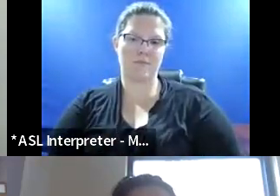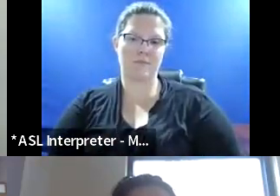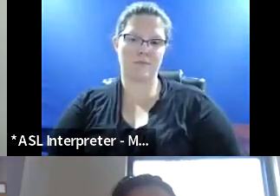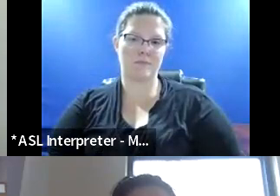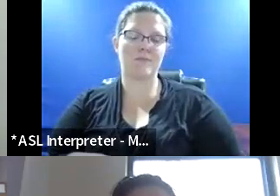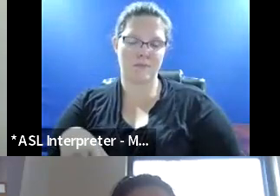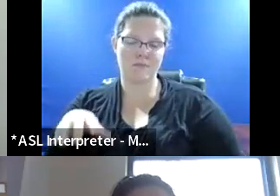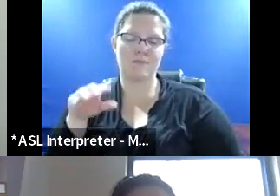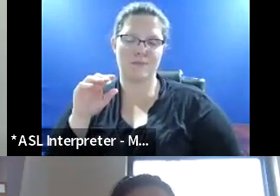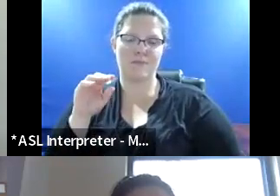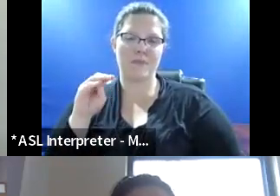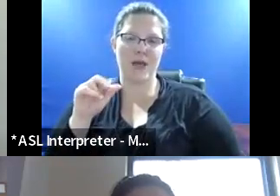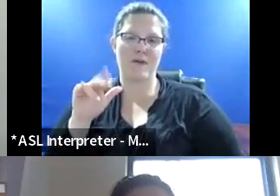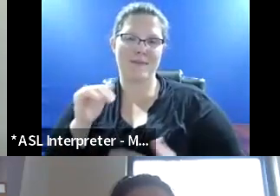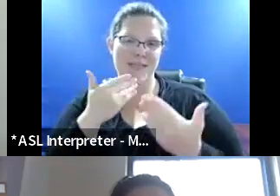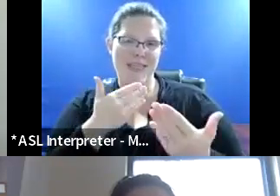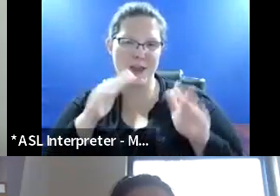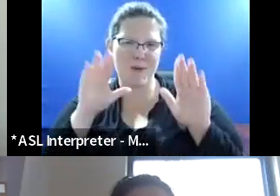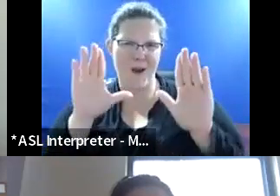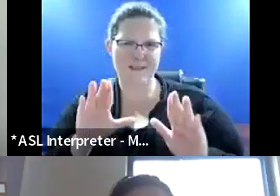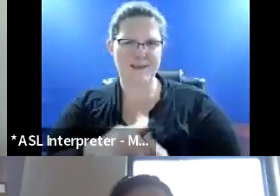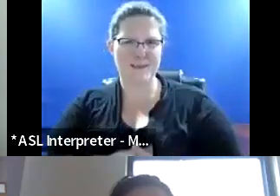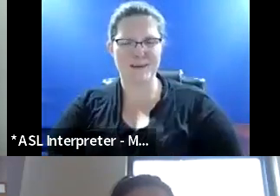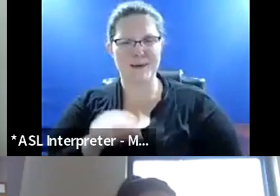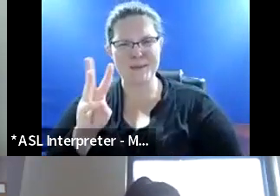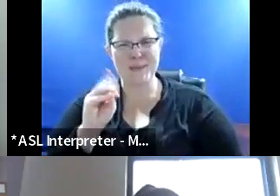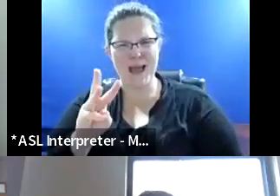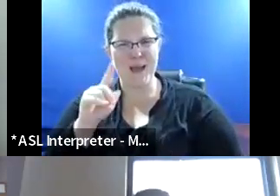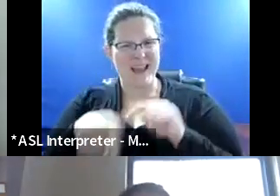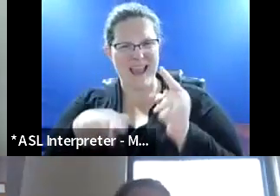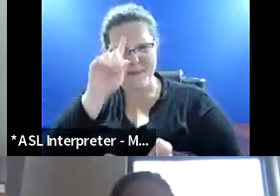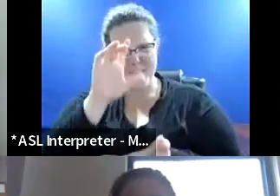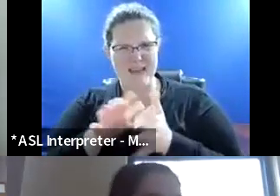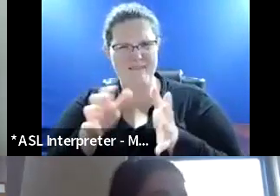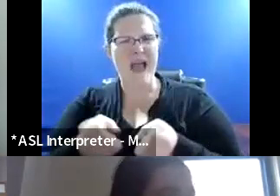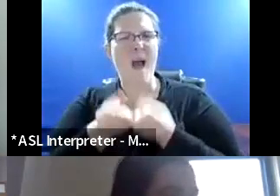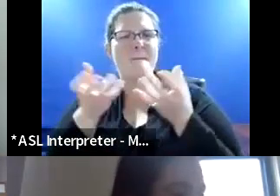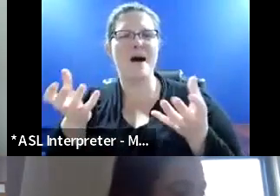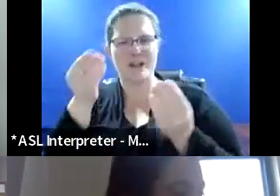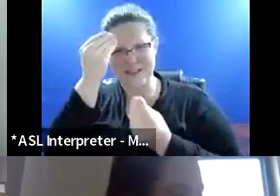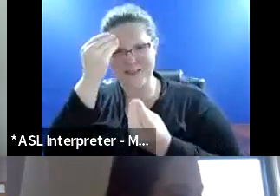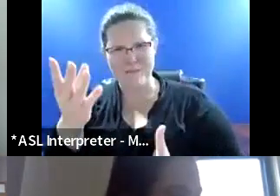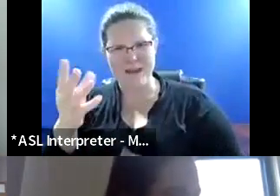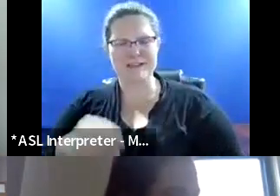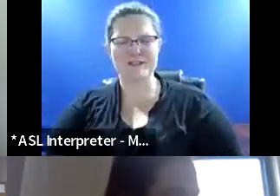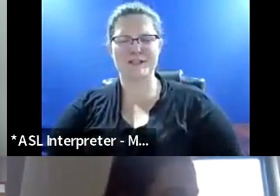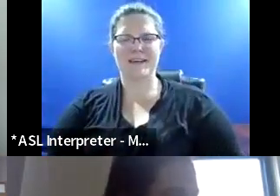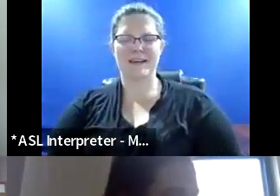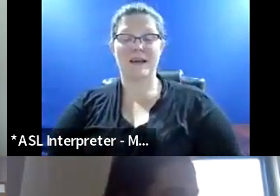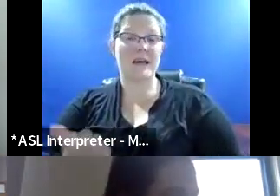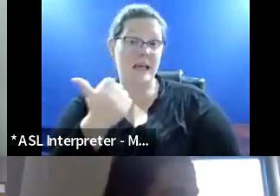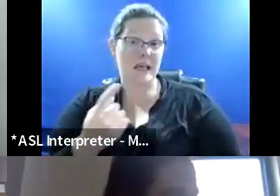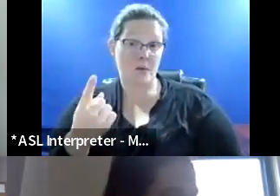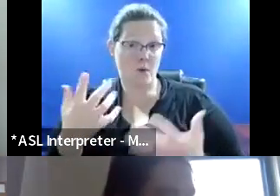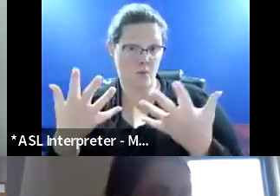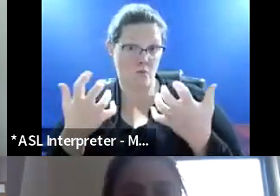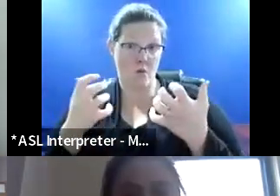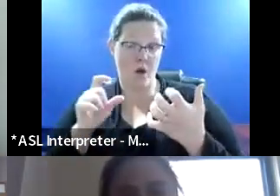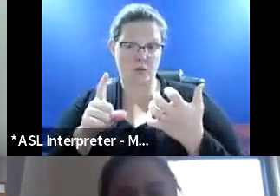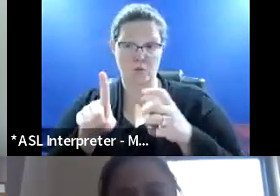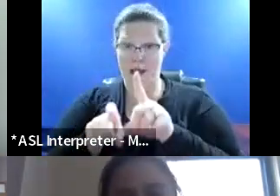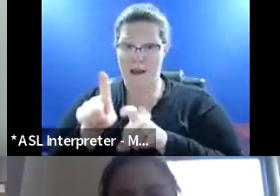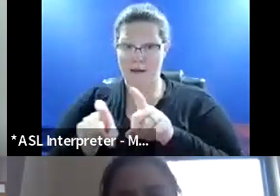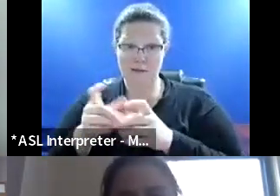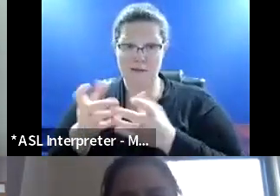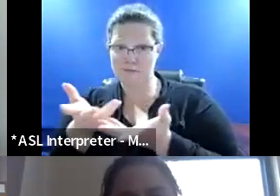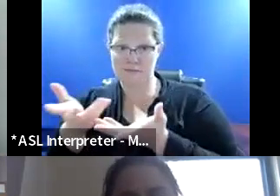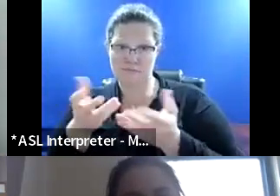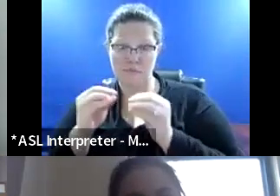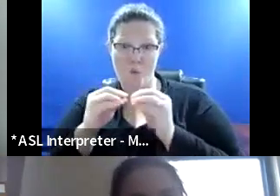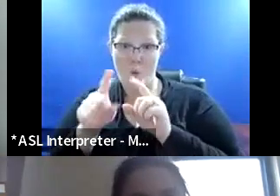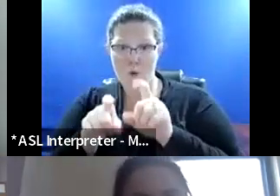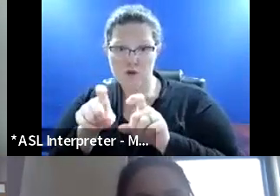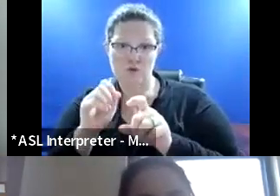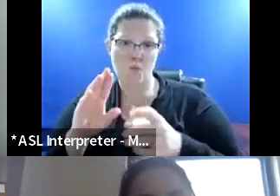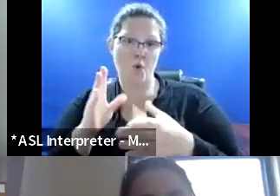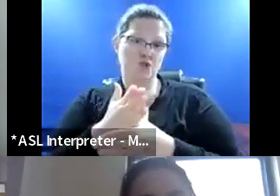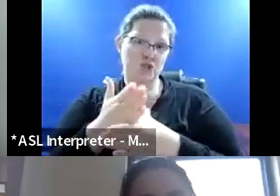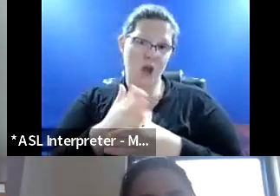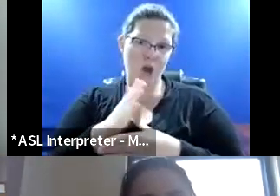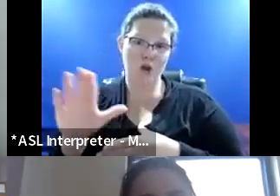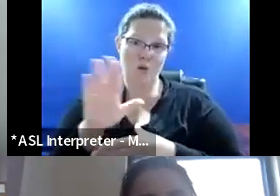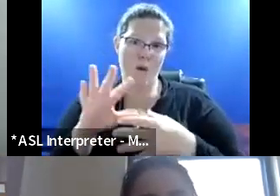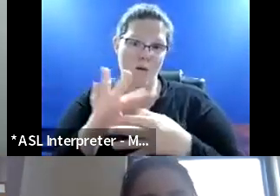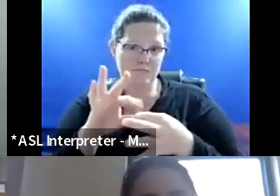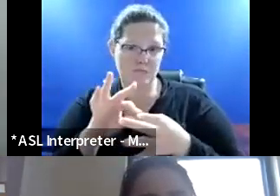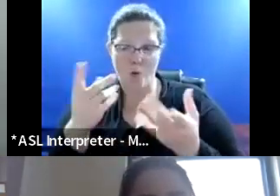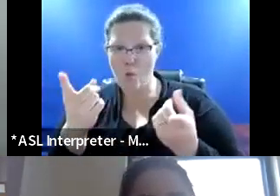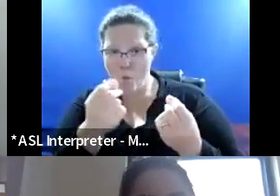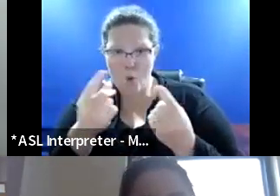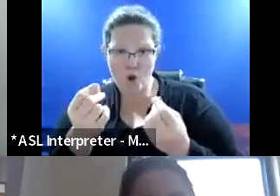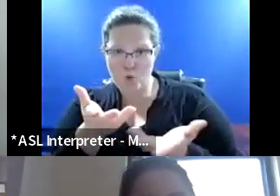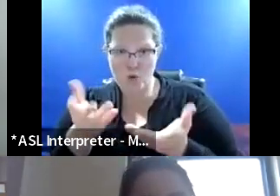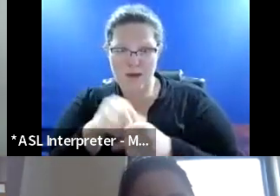THANK YOU.